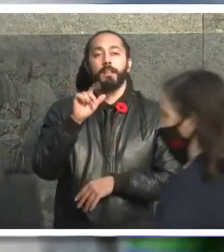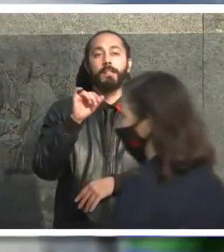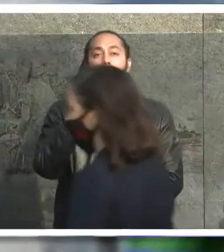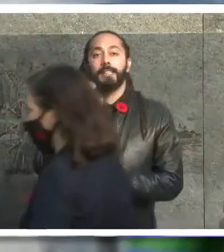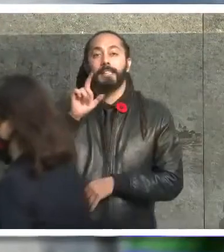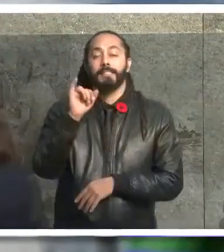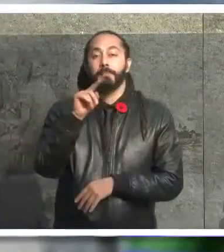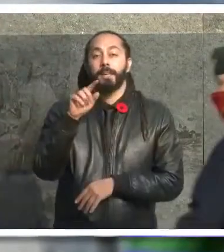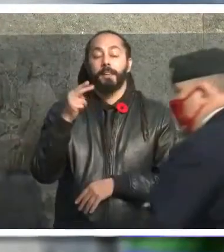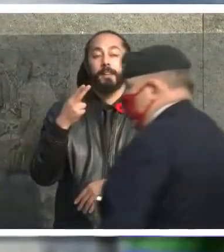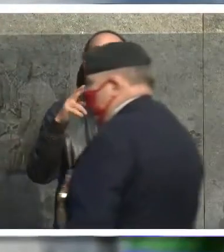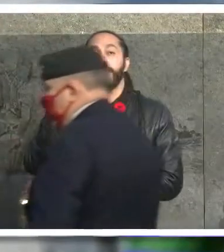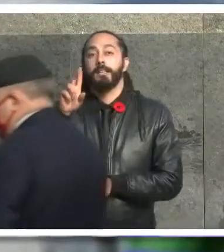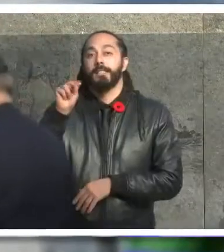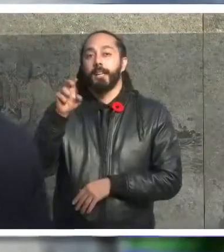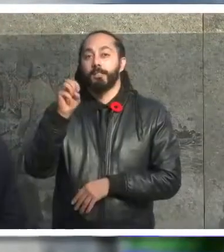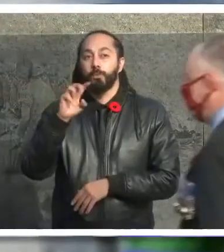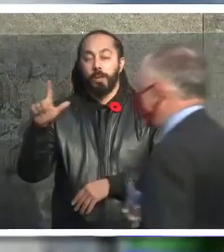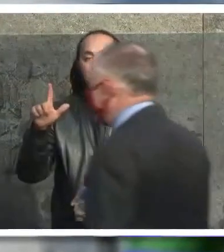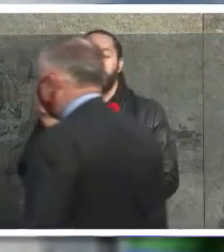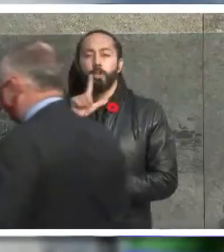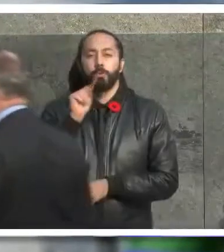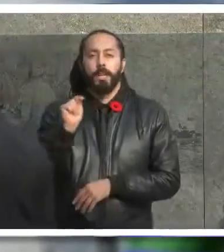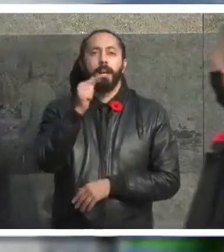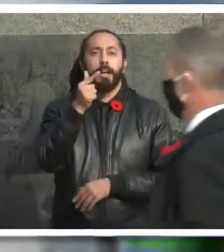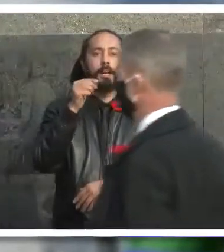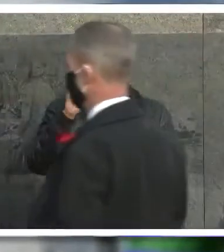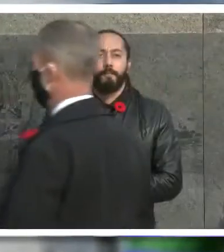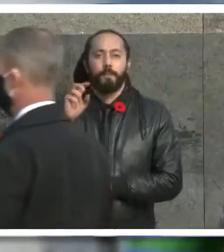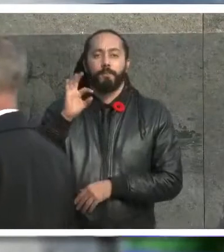O Canada. Lieutenant Governor of Ontario